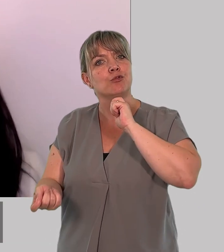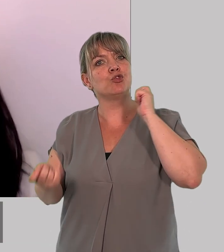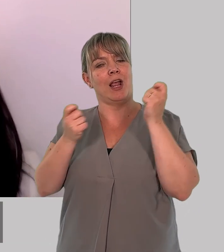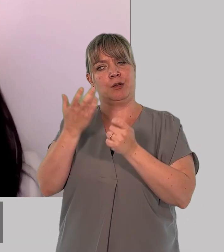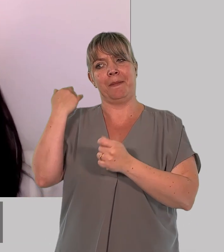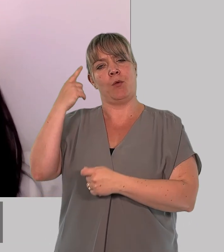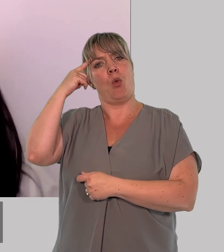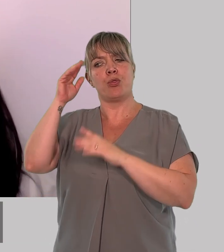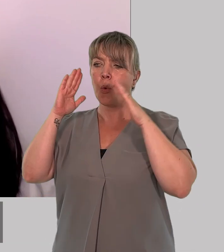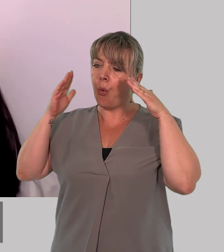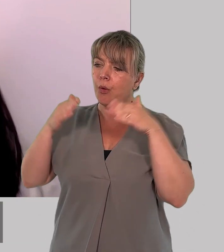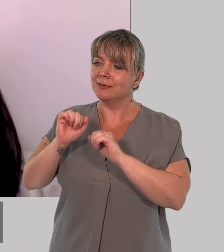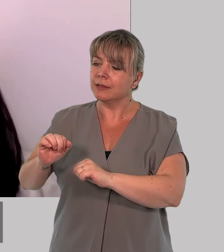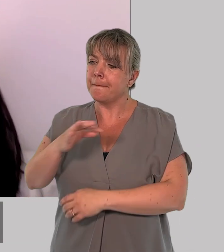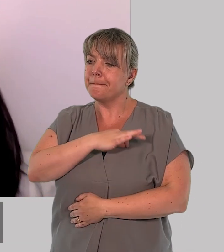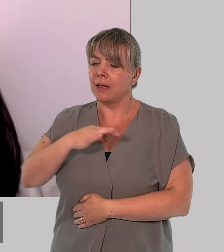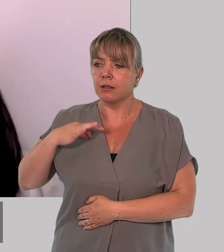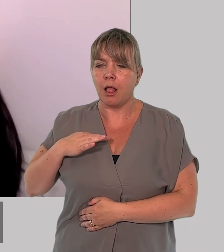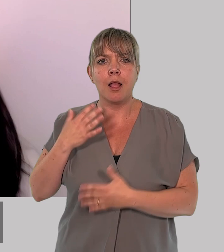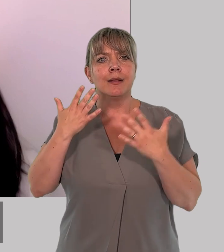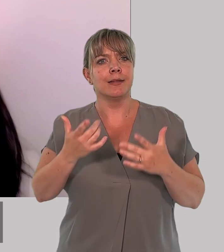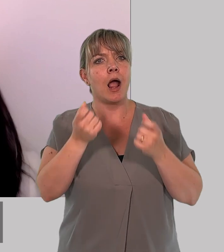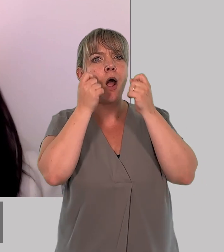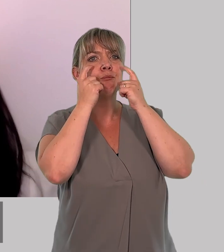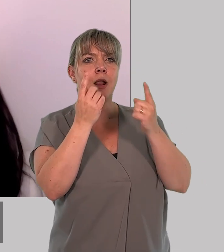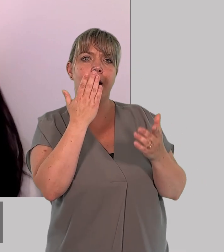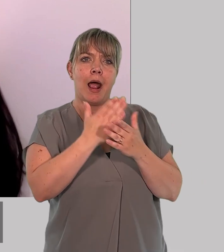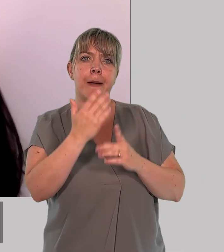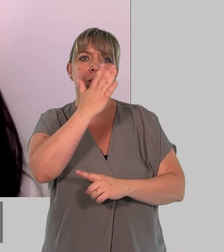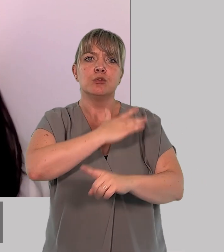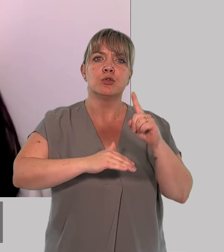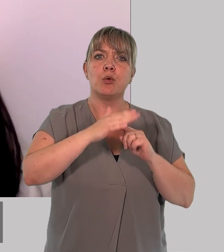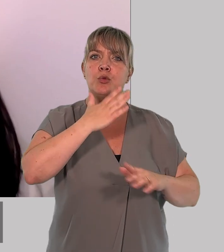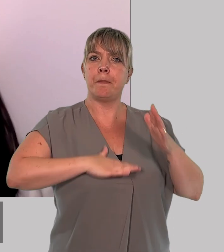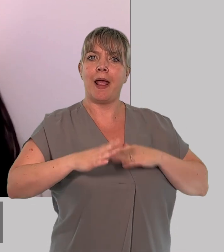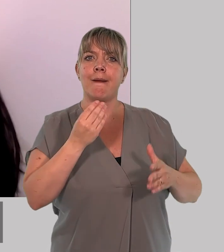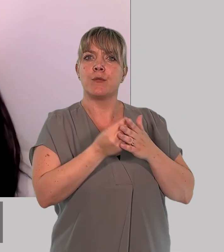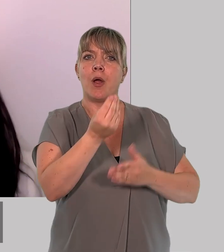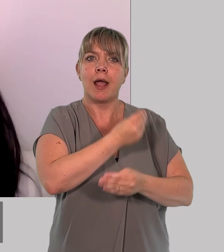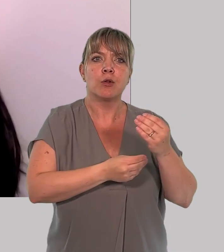to access to medicines and neighborhood parks, to war and climate change impact the risk for AMR,